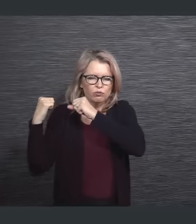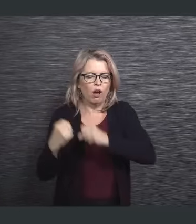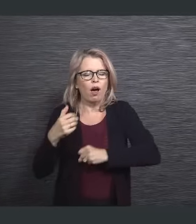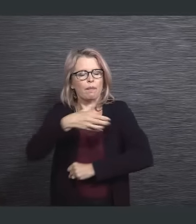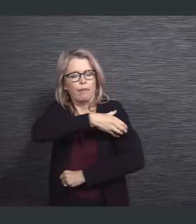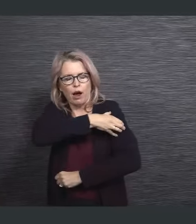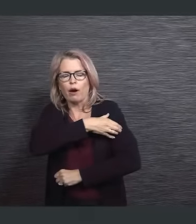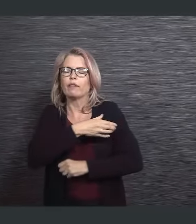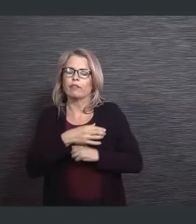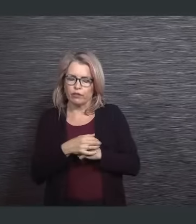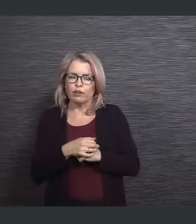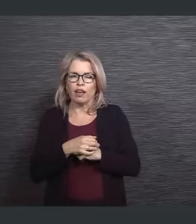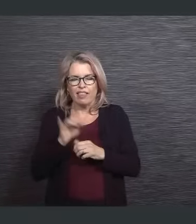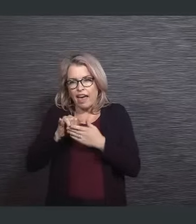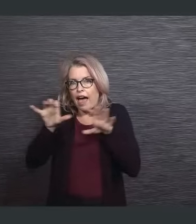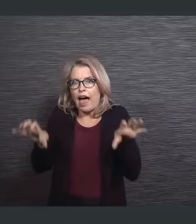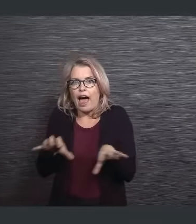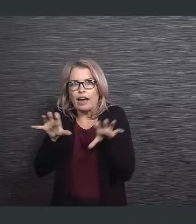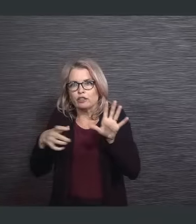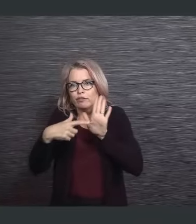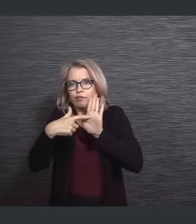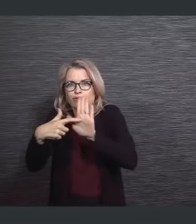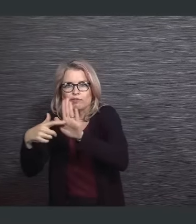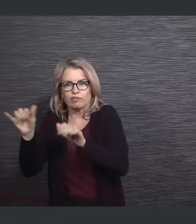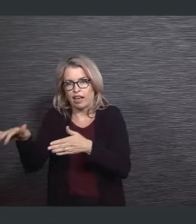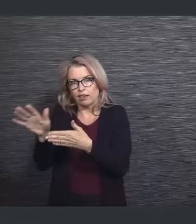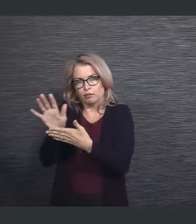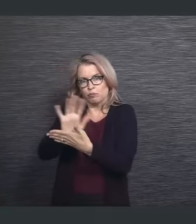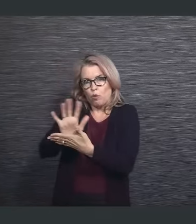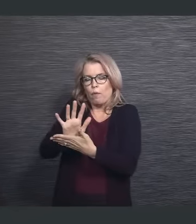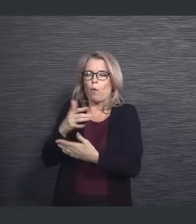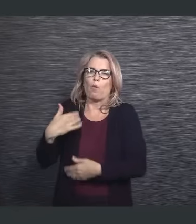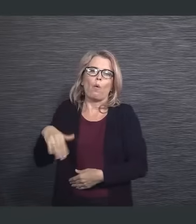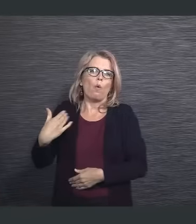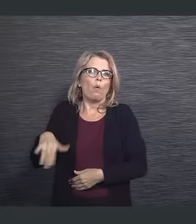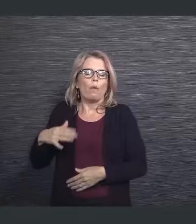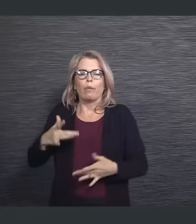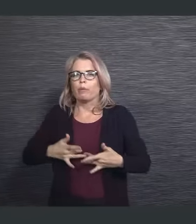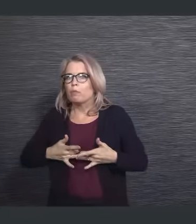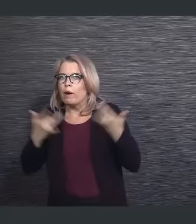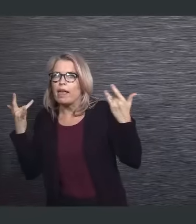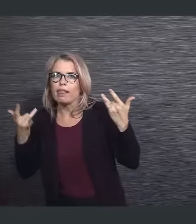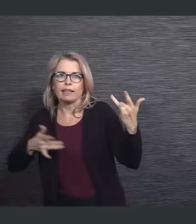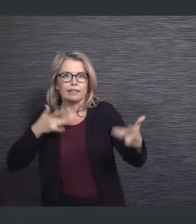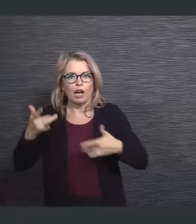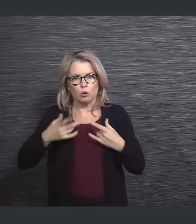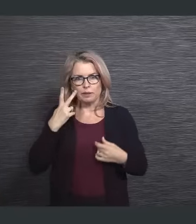and the action that the script painted was so thrilling and exciting from a visual point of view